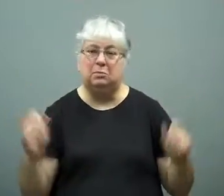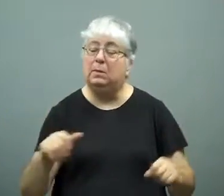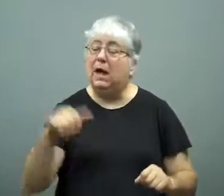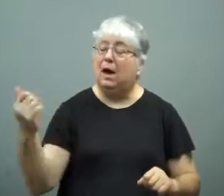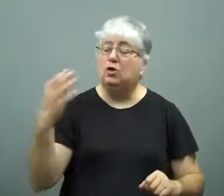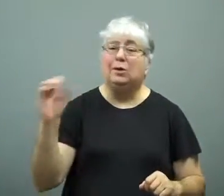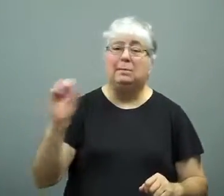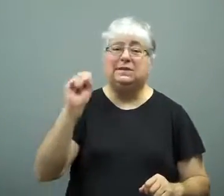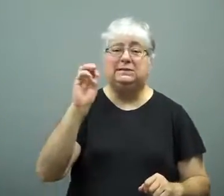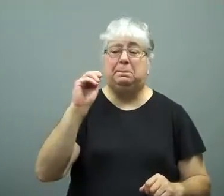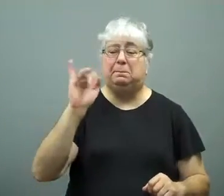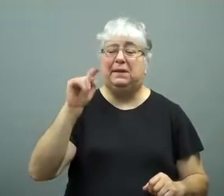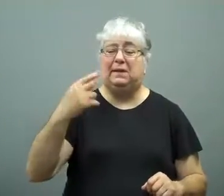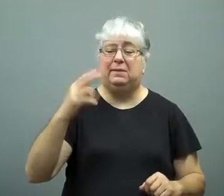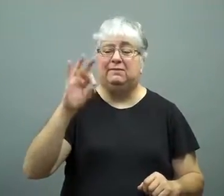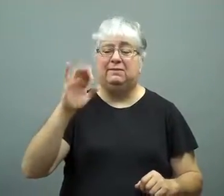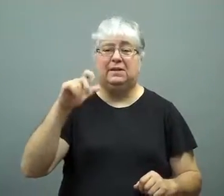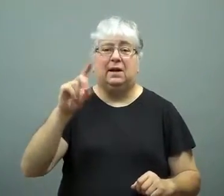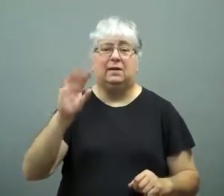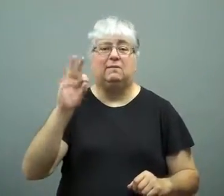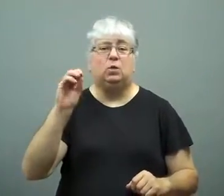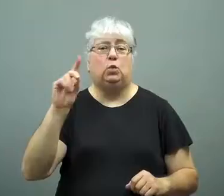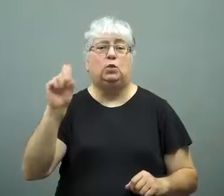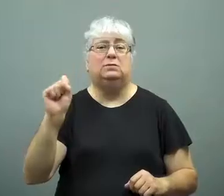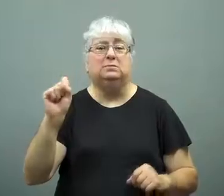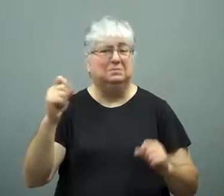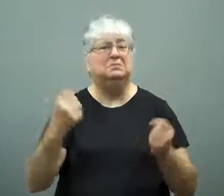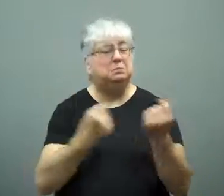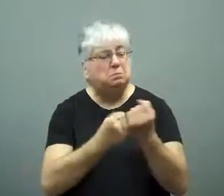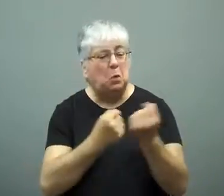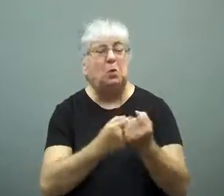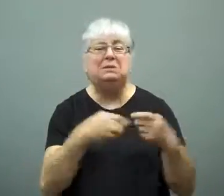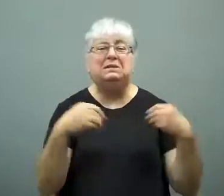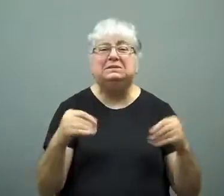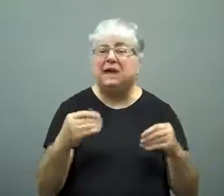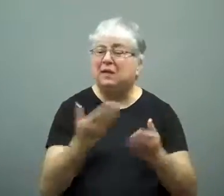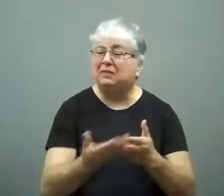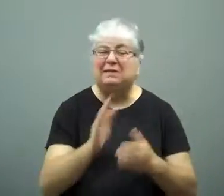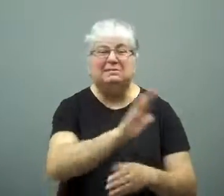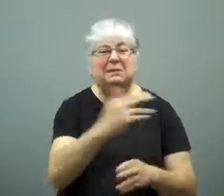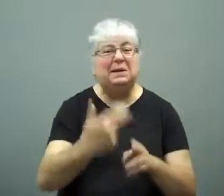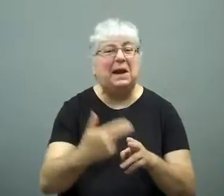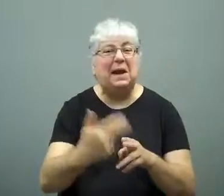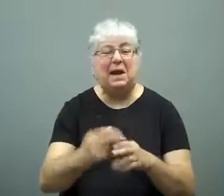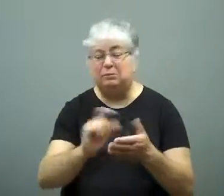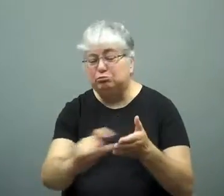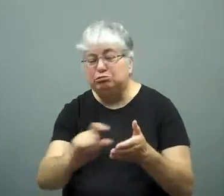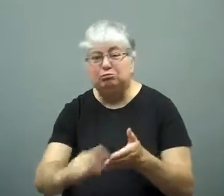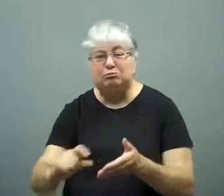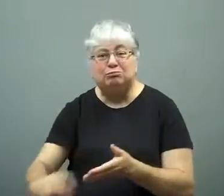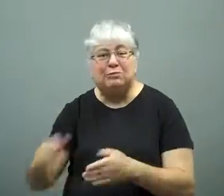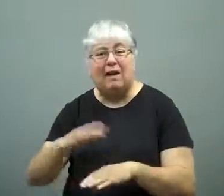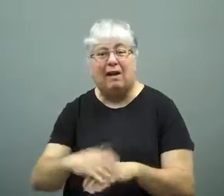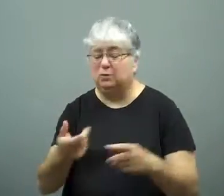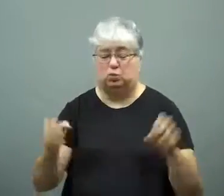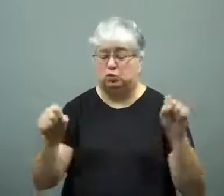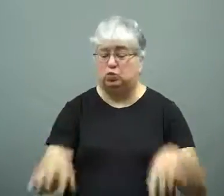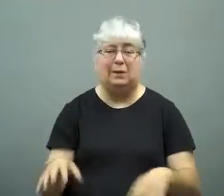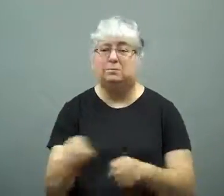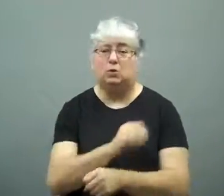Smithfield Foods is a sponsor and sells many food items with her name on it.